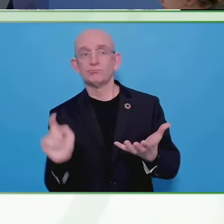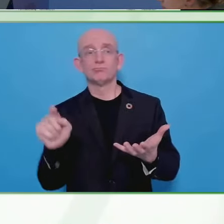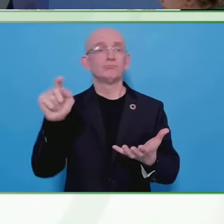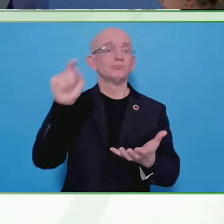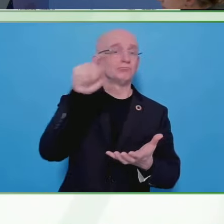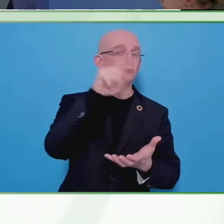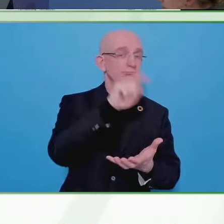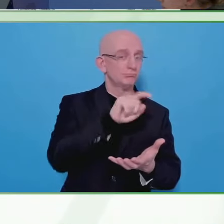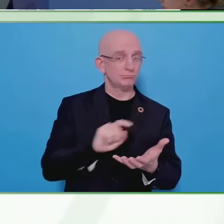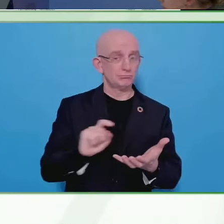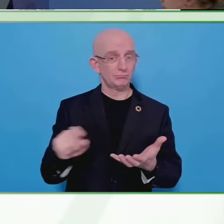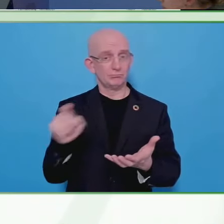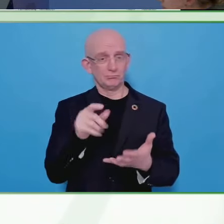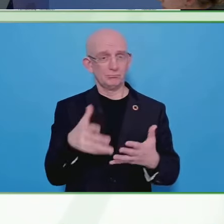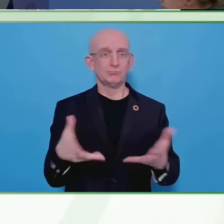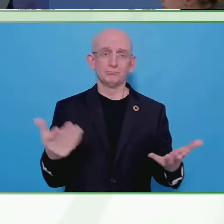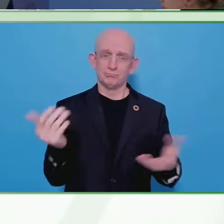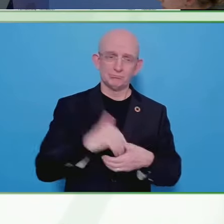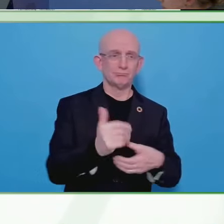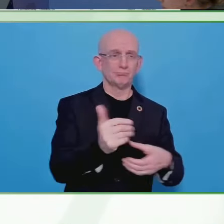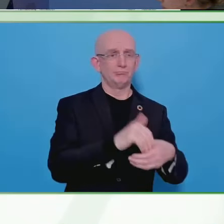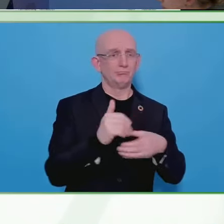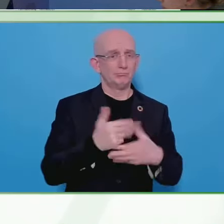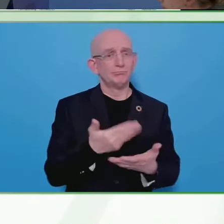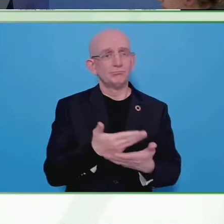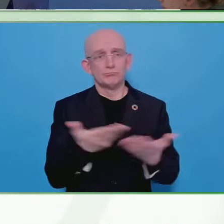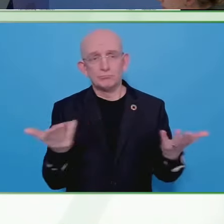want to support entrepreneurs with disability.